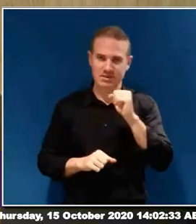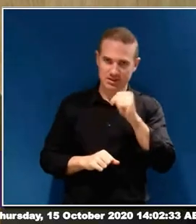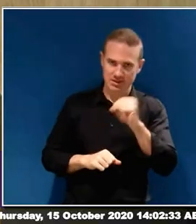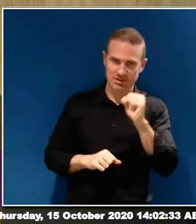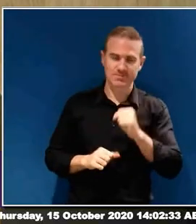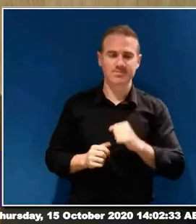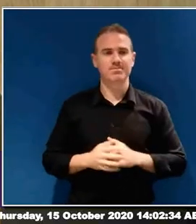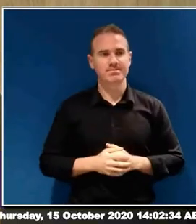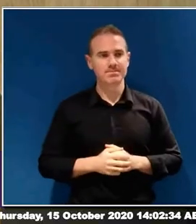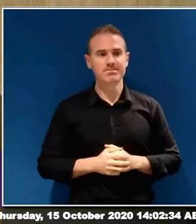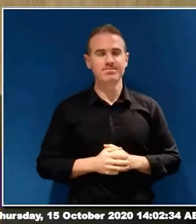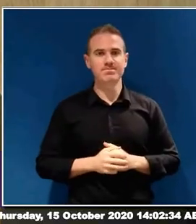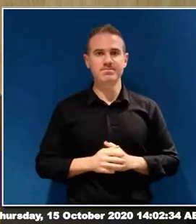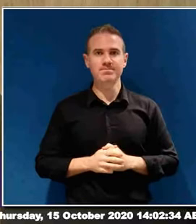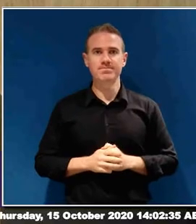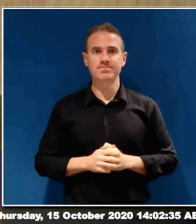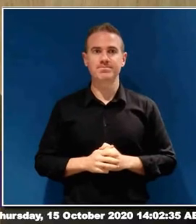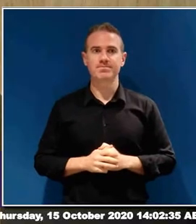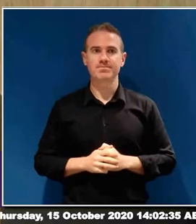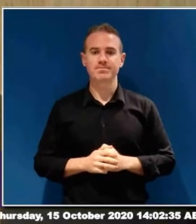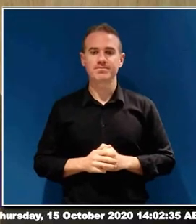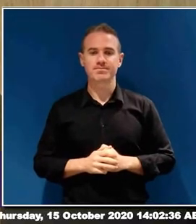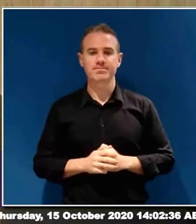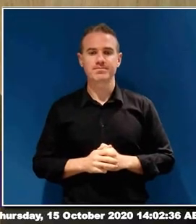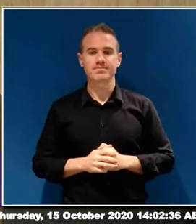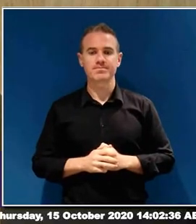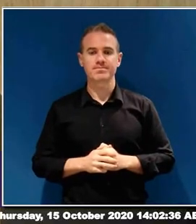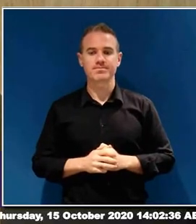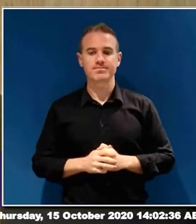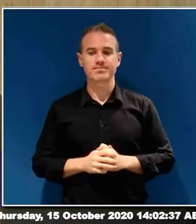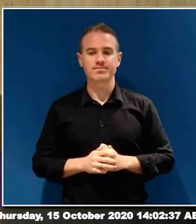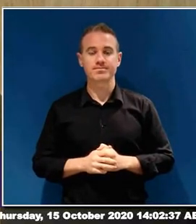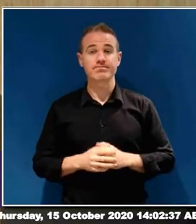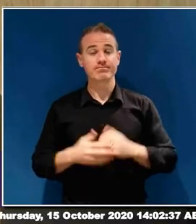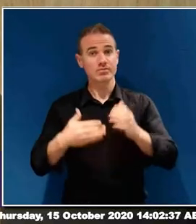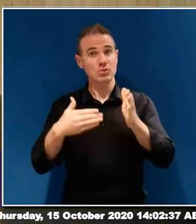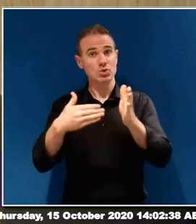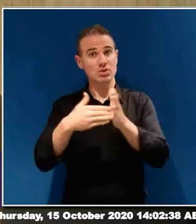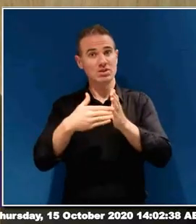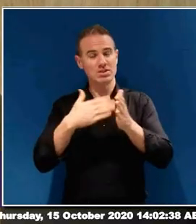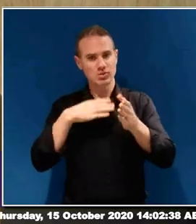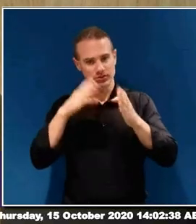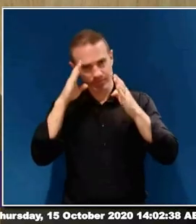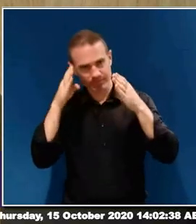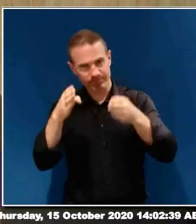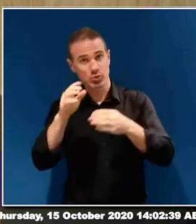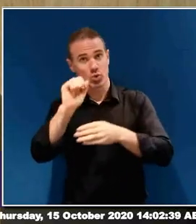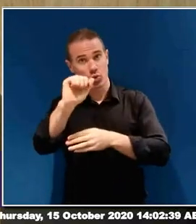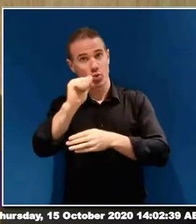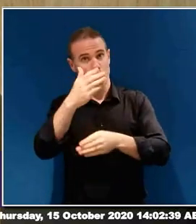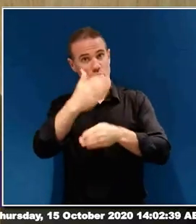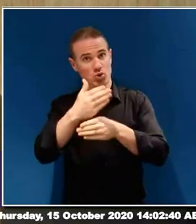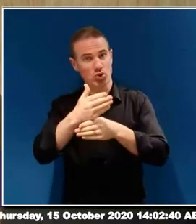Today I want to focus on your role as Senior Guidance Officer and to some extent the role of guidance officers.